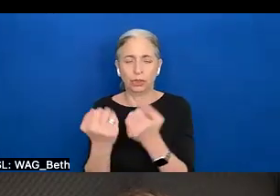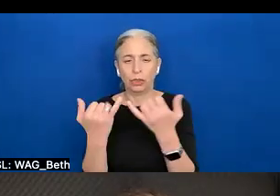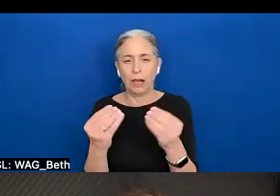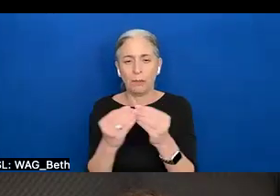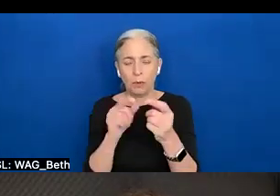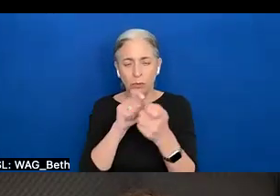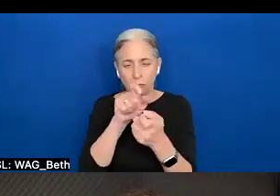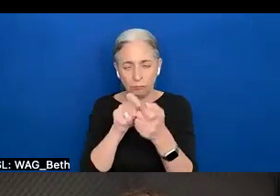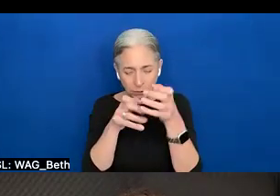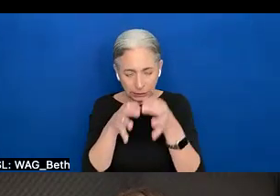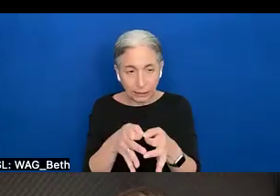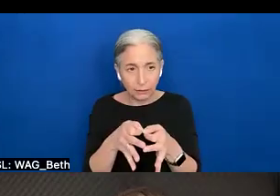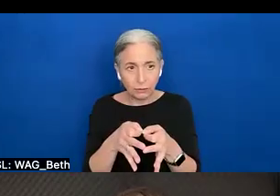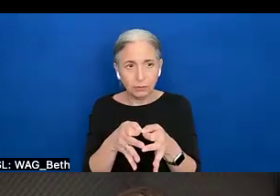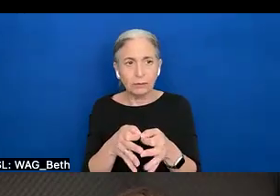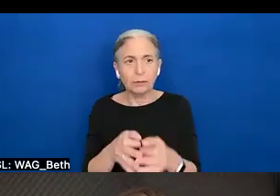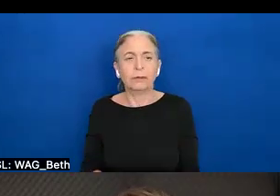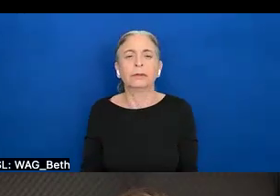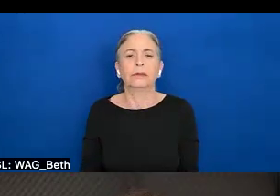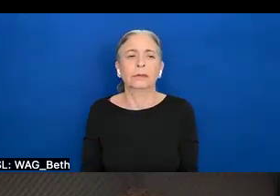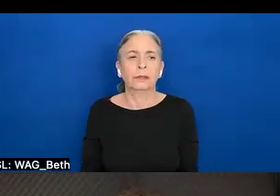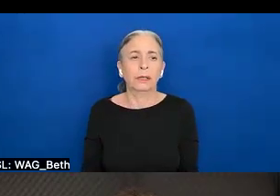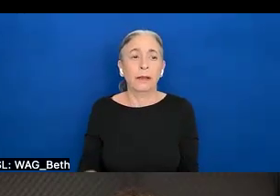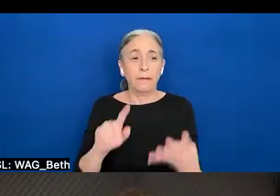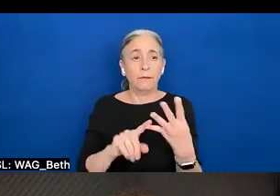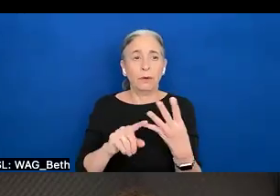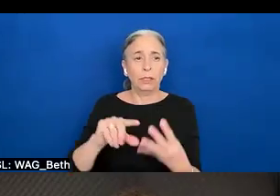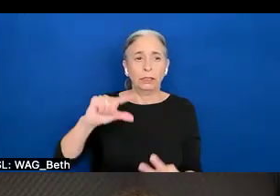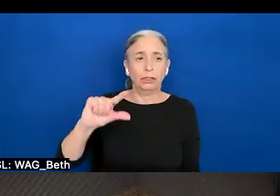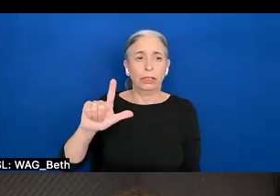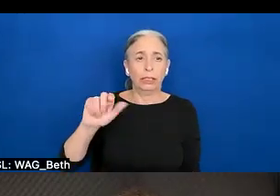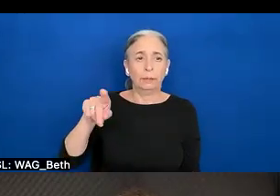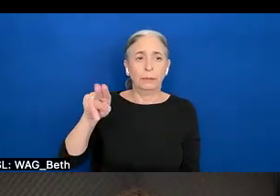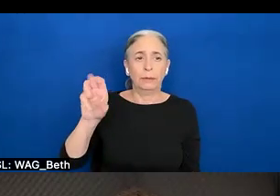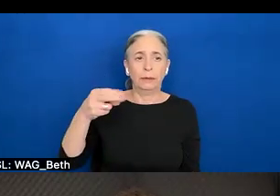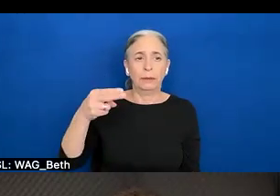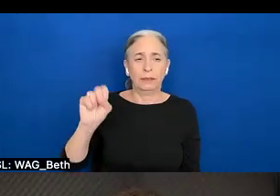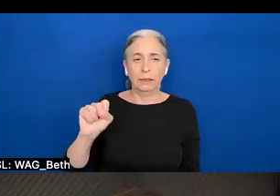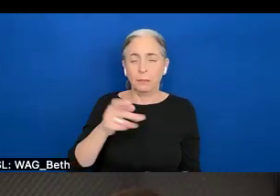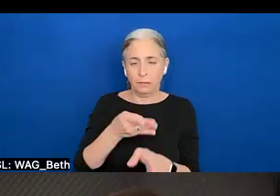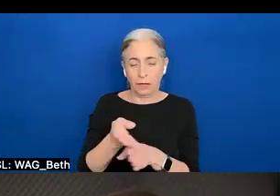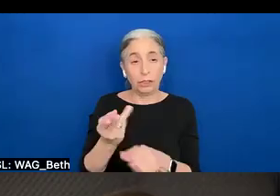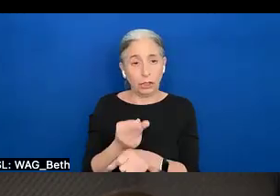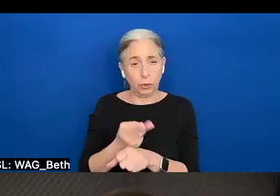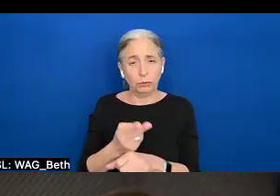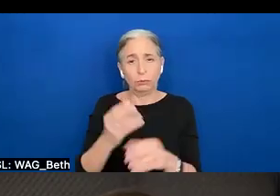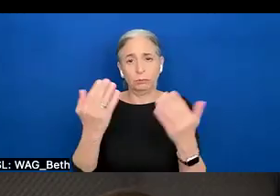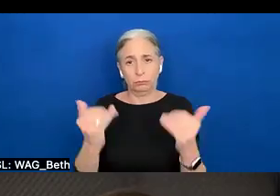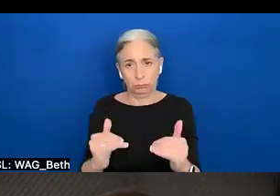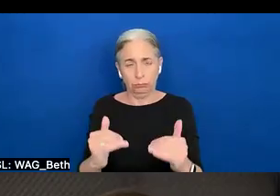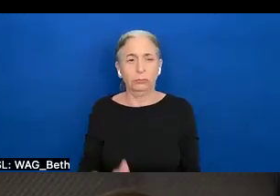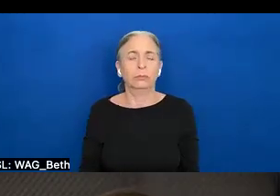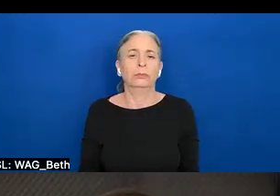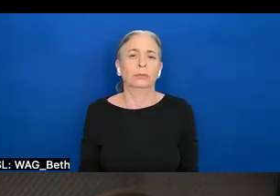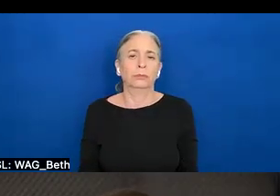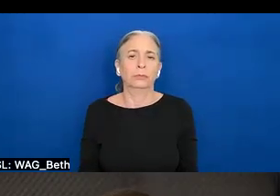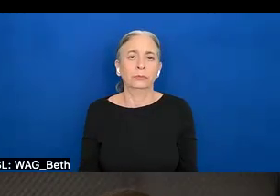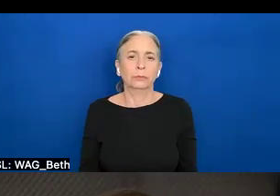Tip number four is use glyphs professionally.